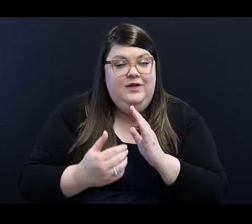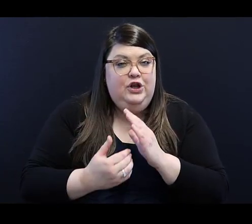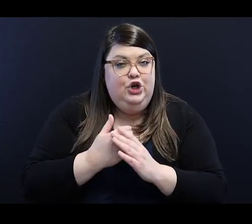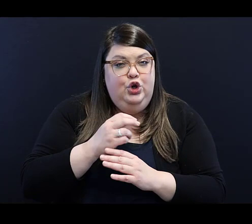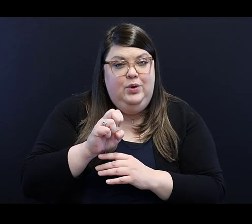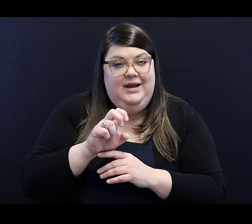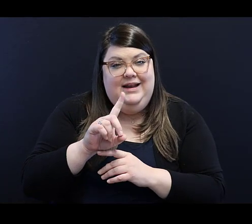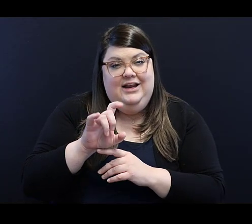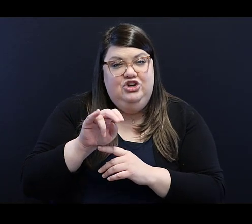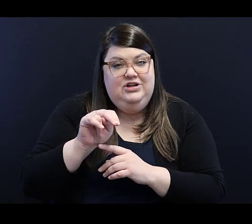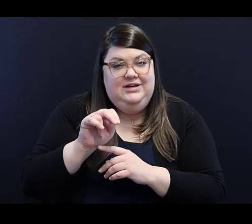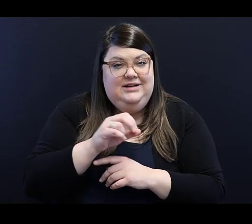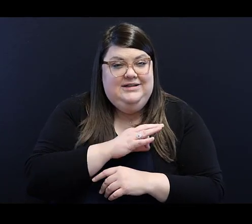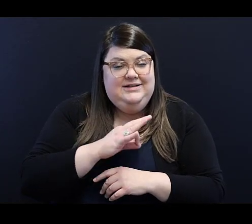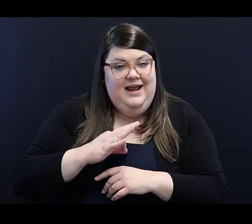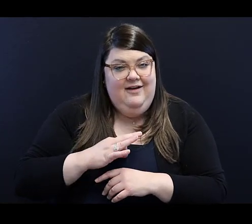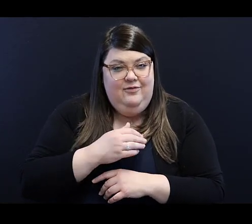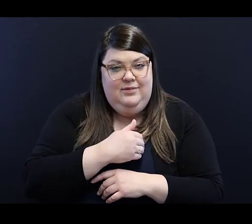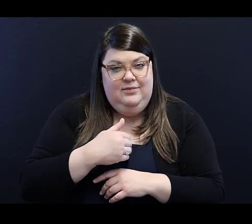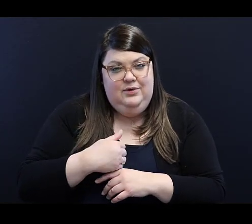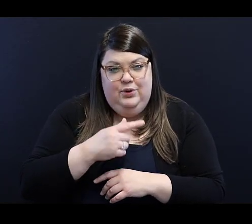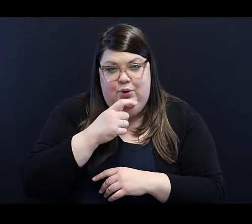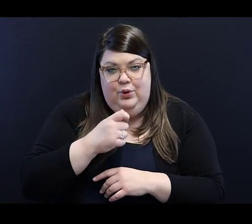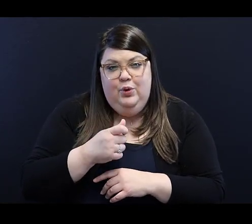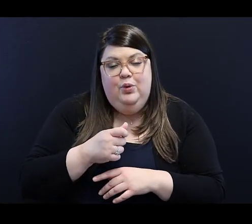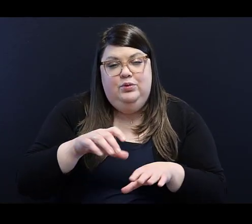will perform the website transfer in coordination with the grantee.